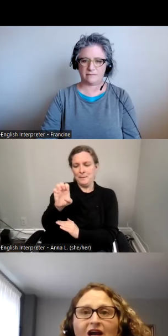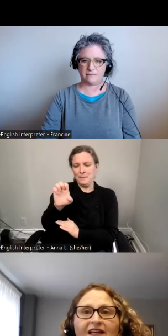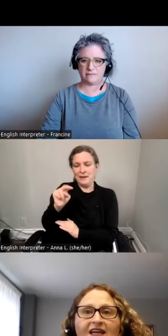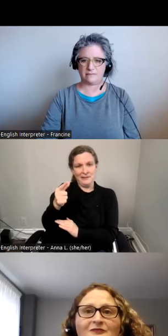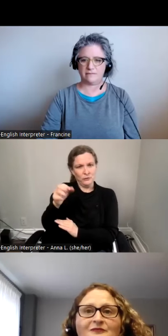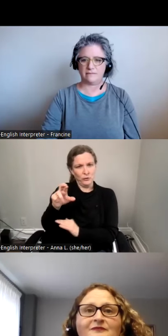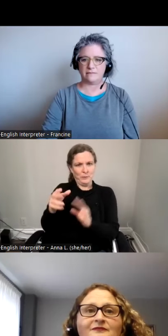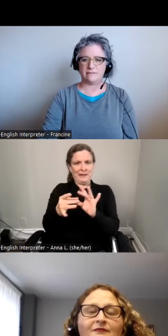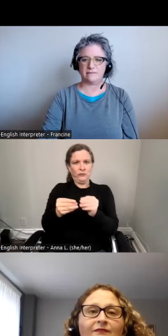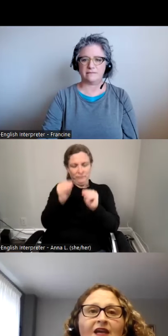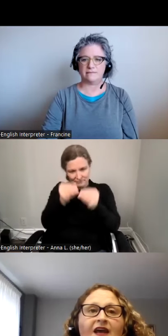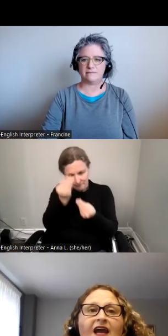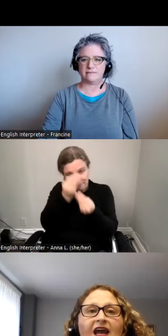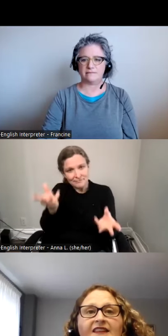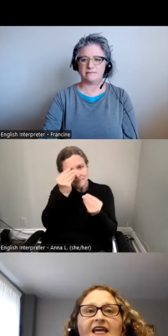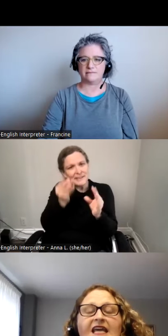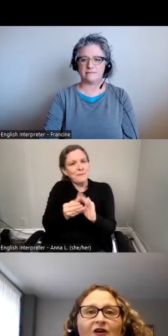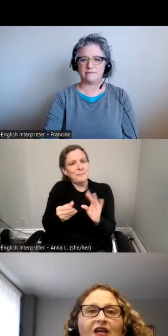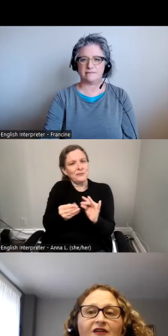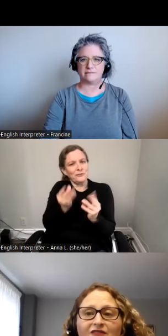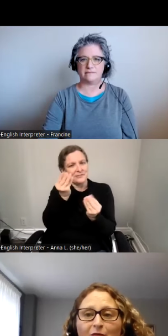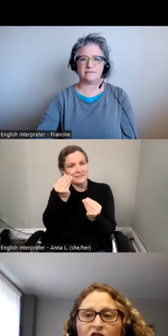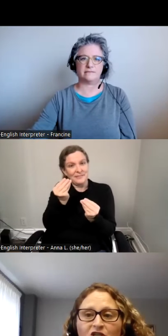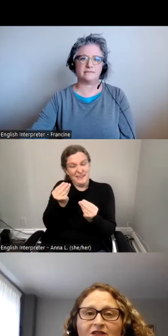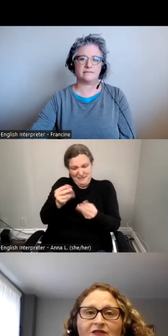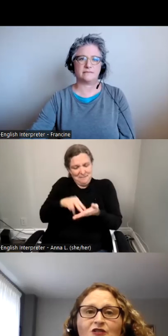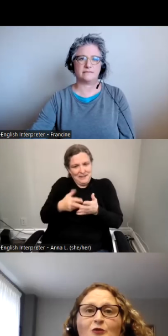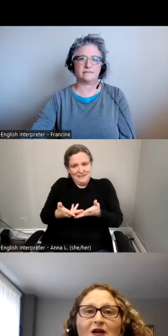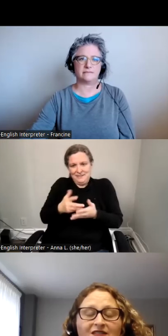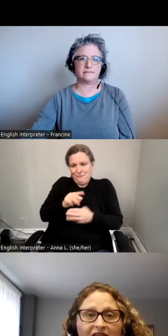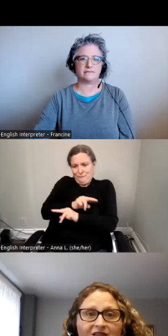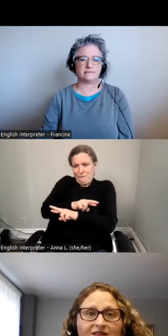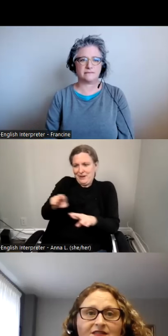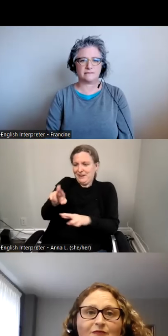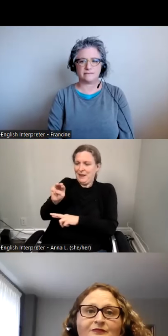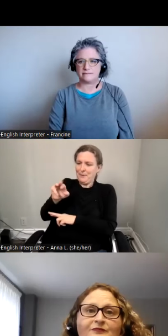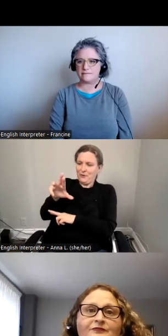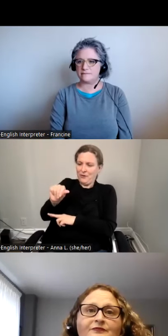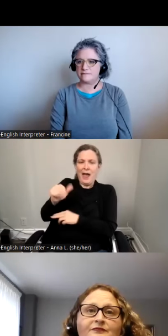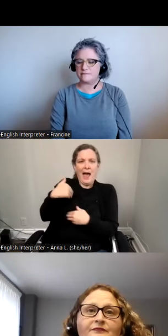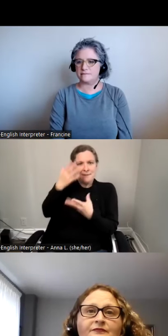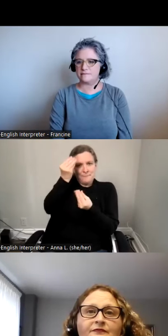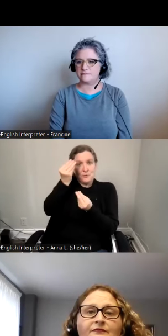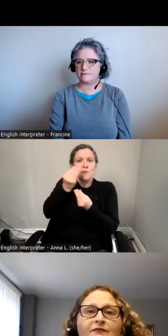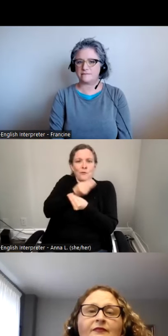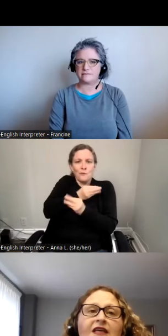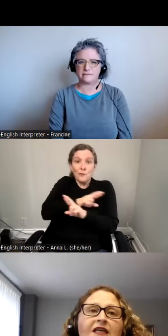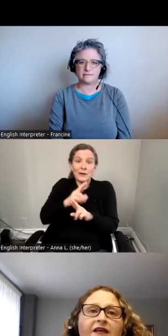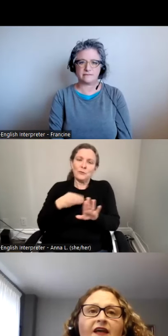Is a messenger, hence, the M.